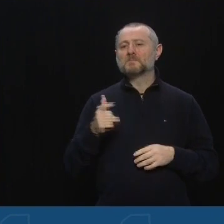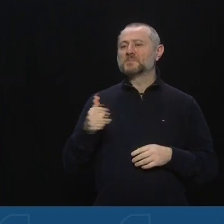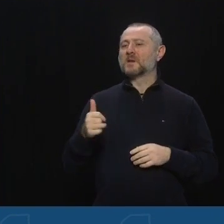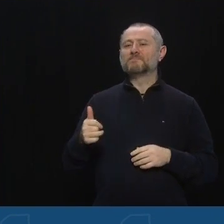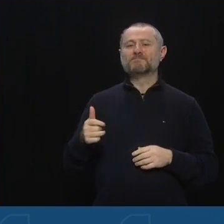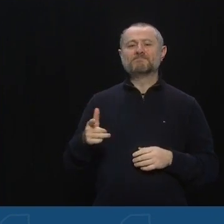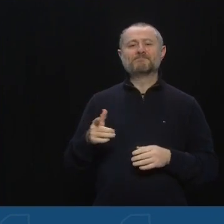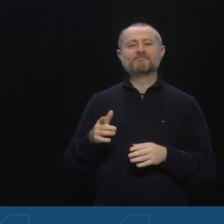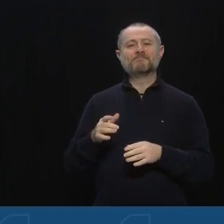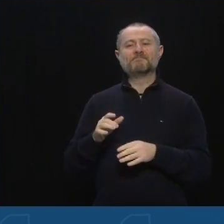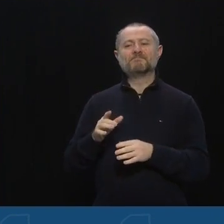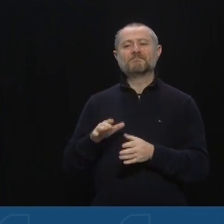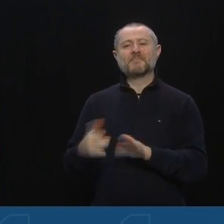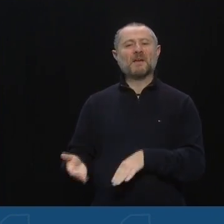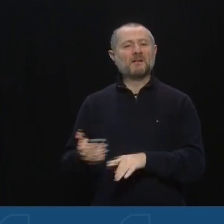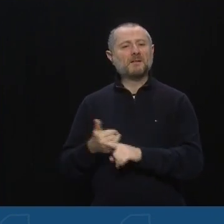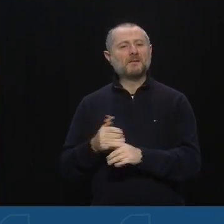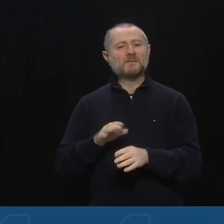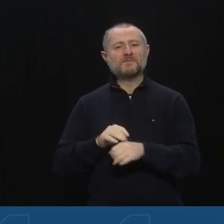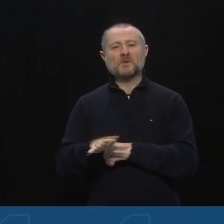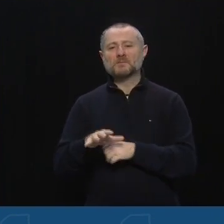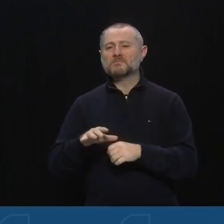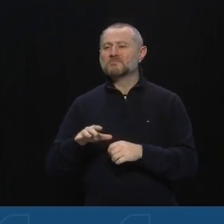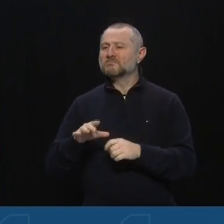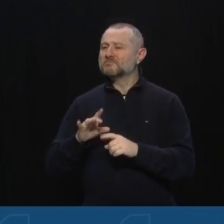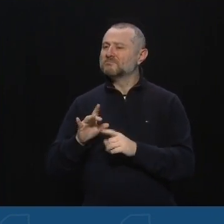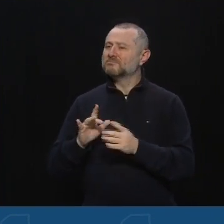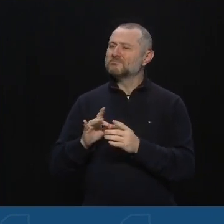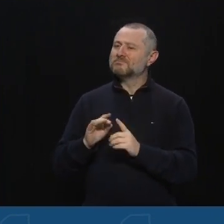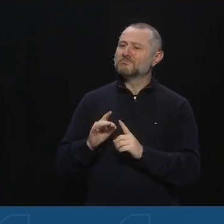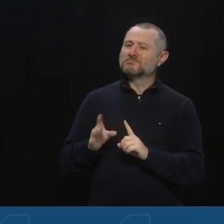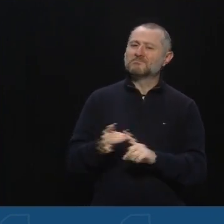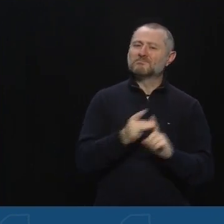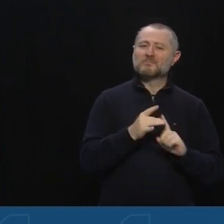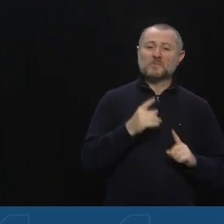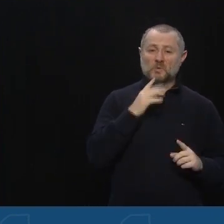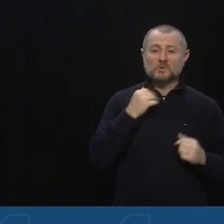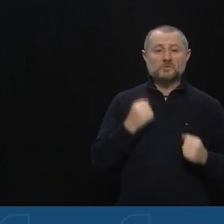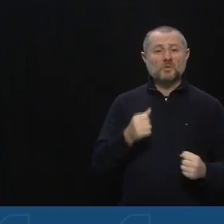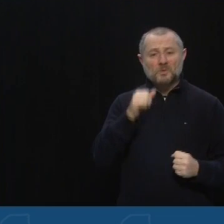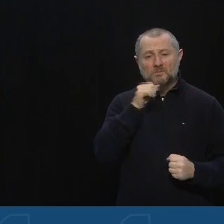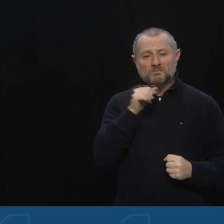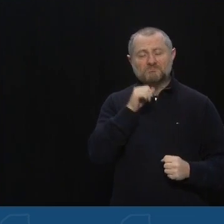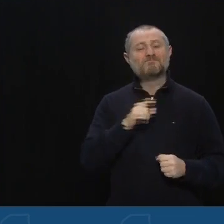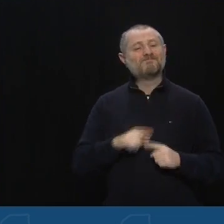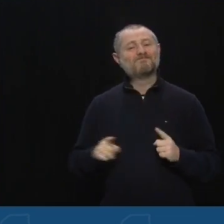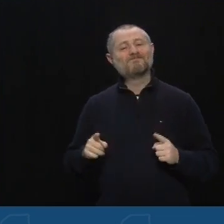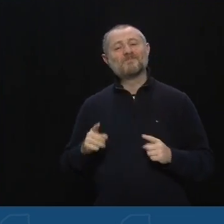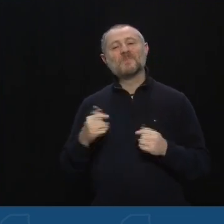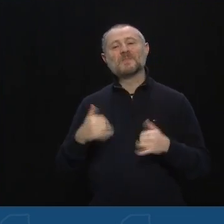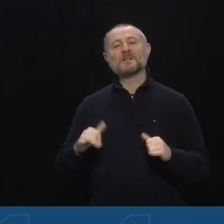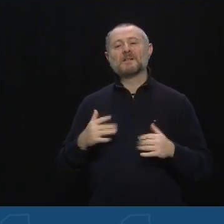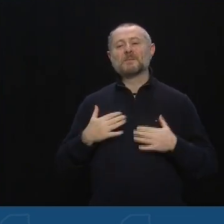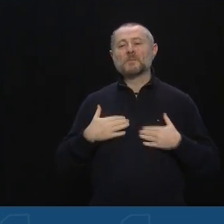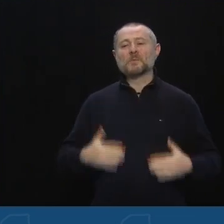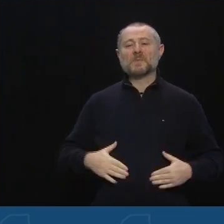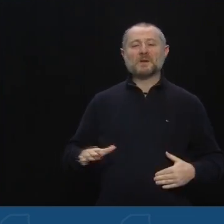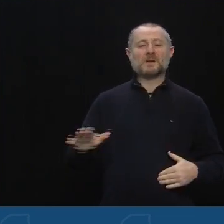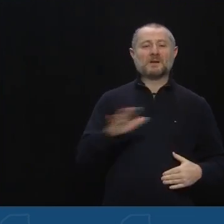TRAINING, ALMOST INSUR MMOUNTABLE NUMBER OF PEOPLE CAME IN SKAND LOST THEIR LIVES. THAT TOUCHES YOU. THAT HAS AN EFFECT ON YOU.